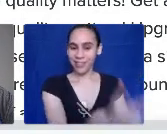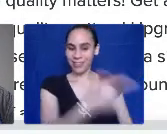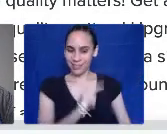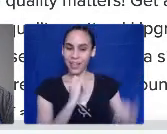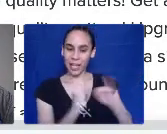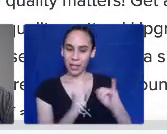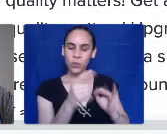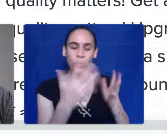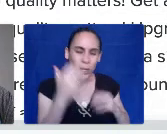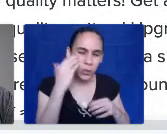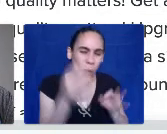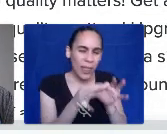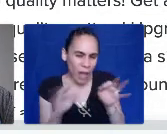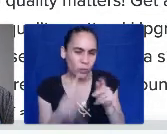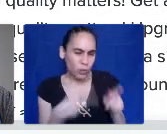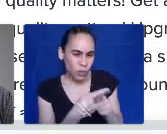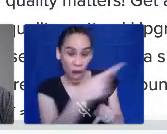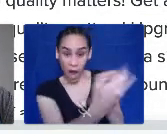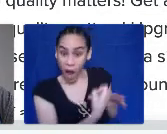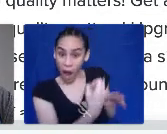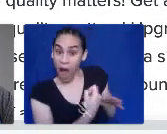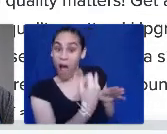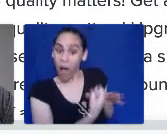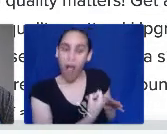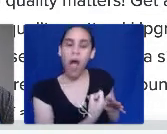are they using are they not interrupting you are they being kind themselves you're going to learn